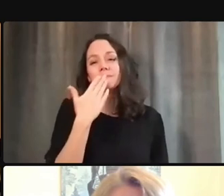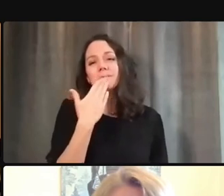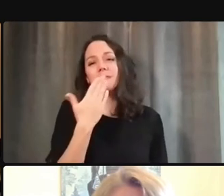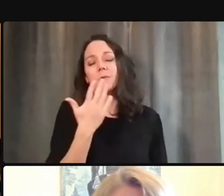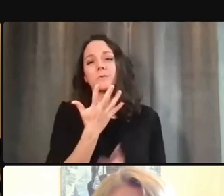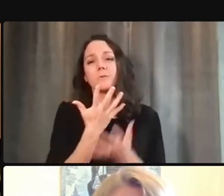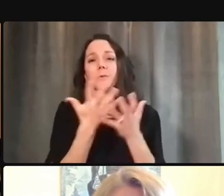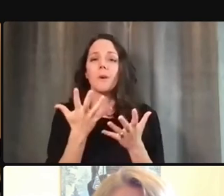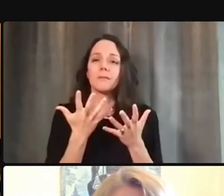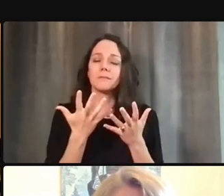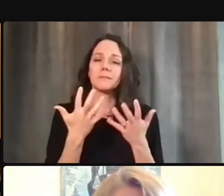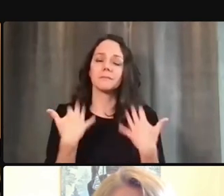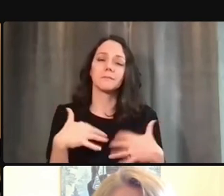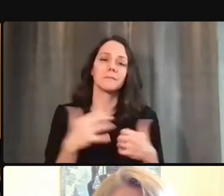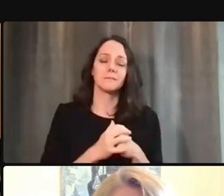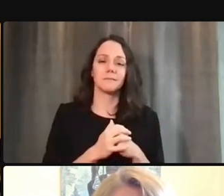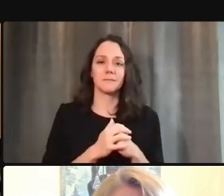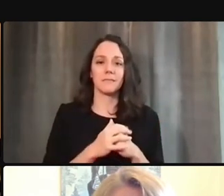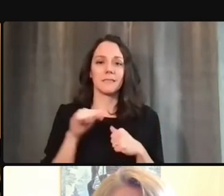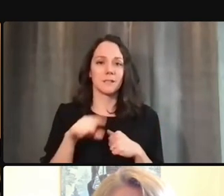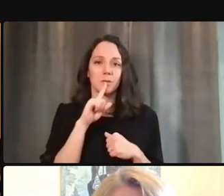This has been an incredibly heartwarming